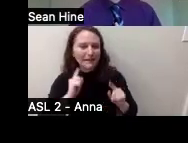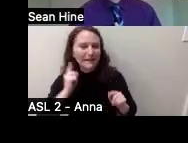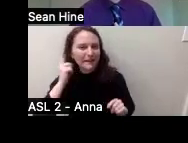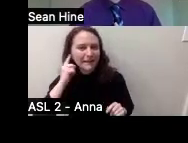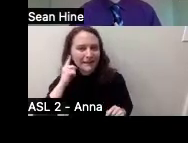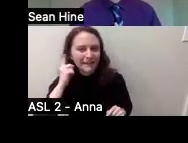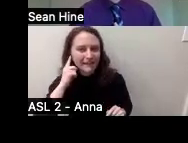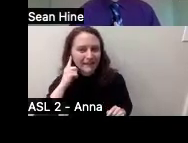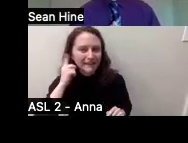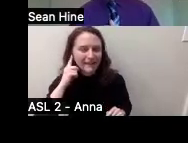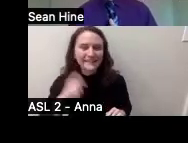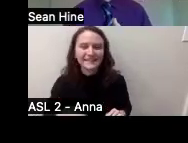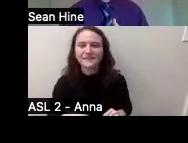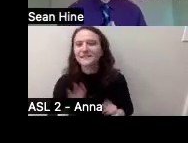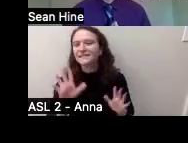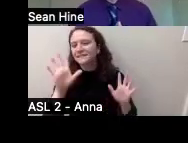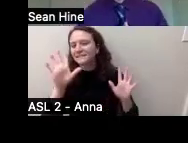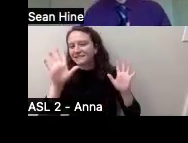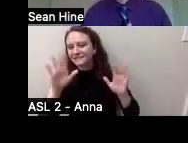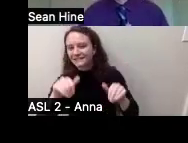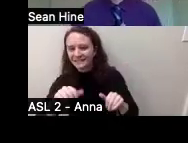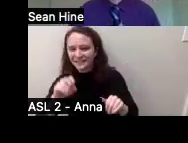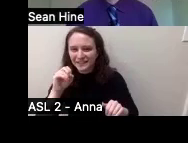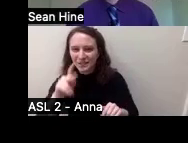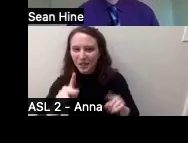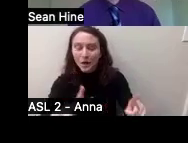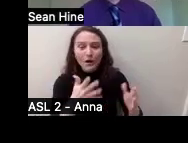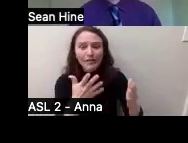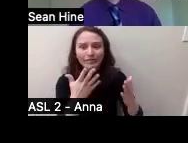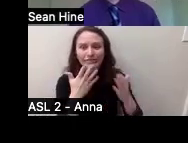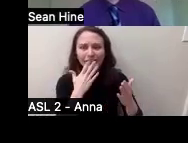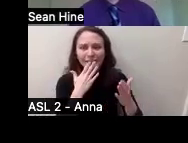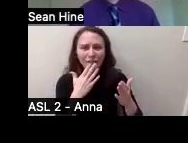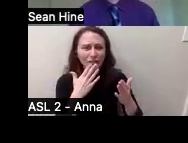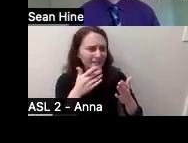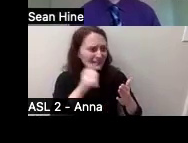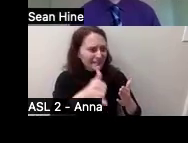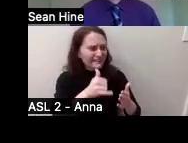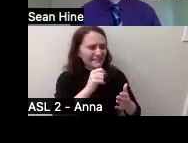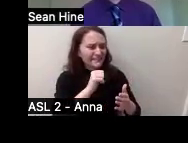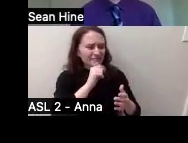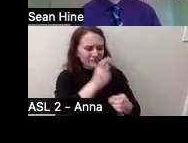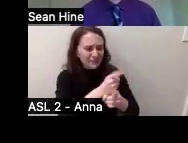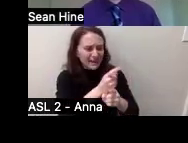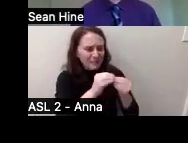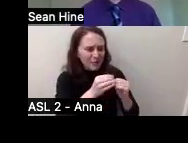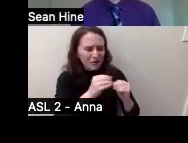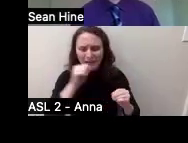Crystal Wolfrey: Sorry. Thank goodness. I got the right number. It's not the pizza place again. Sean, I really need your help. This is Crystal.